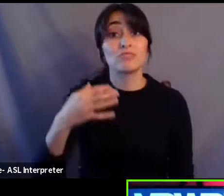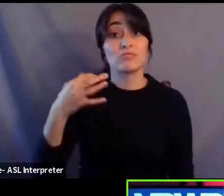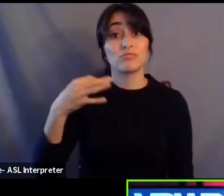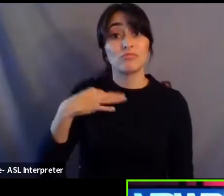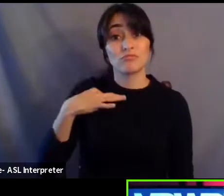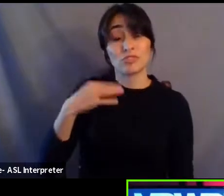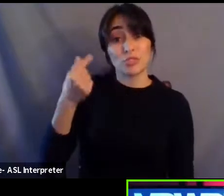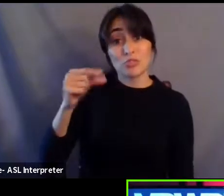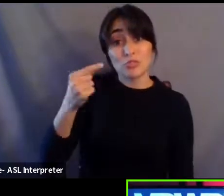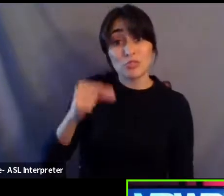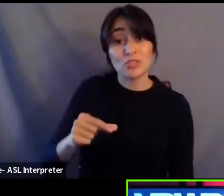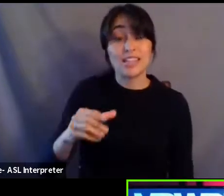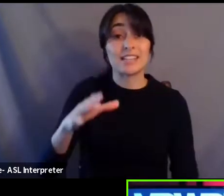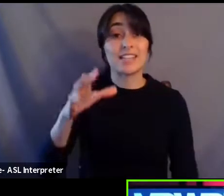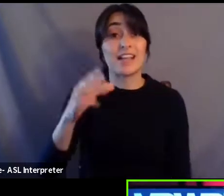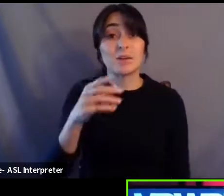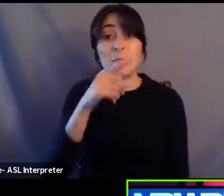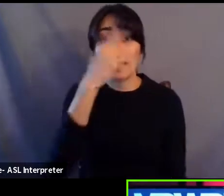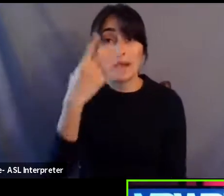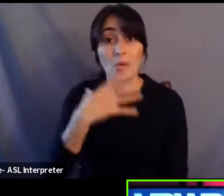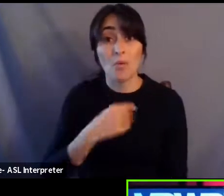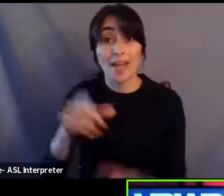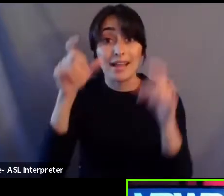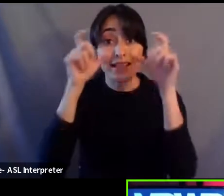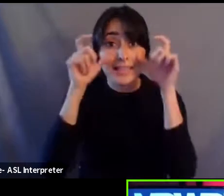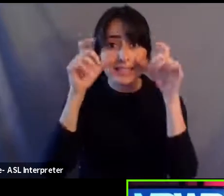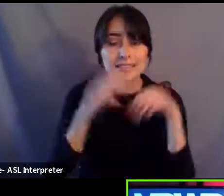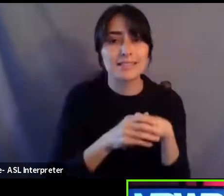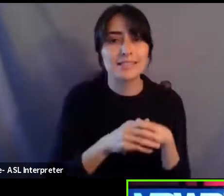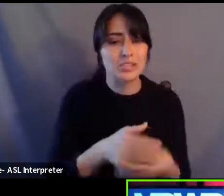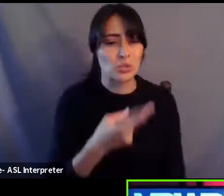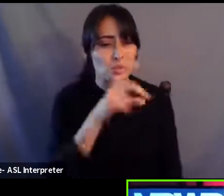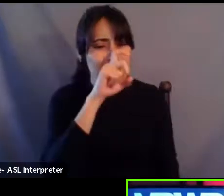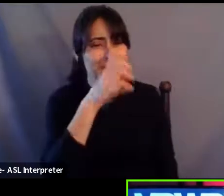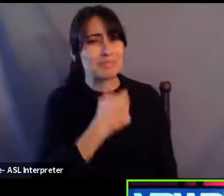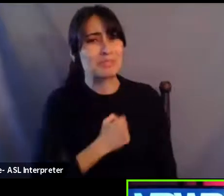My internet connection missed out on a lot of stuff you said. I am sorry.